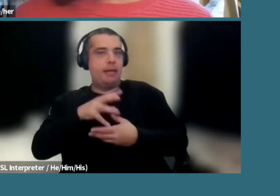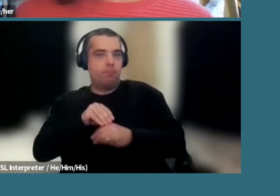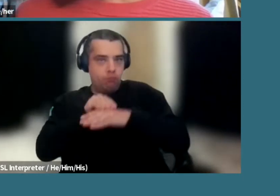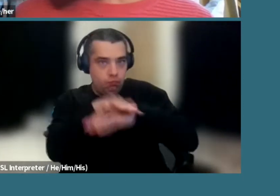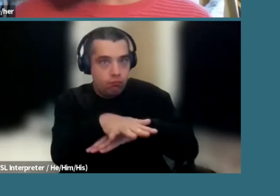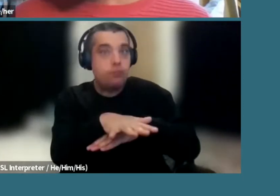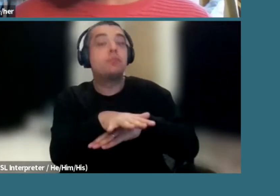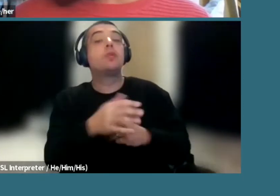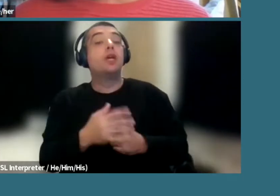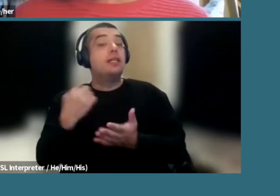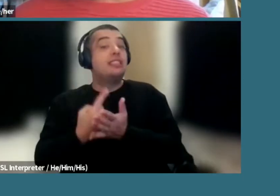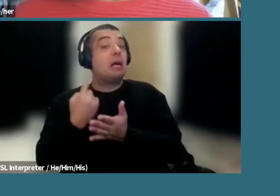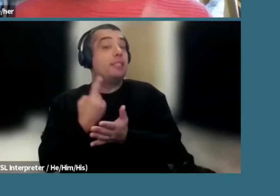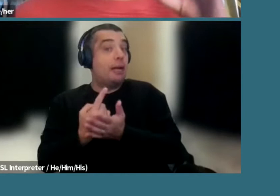Because sometimes that can be better than